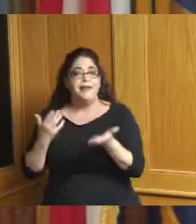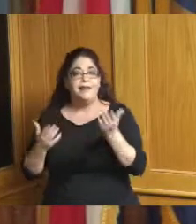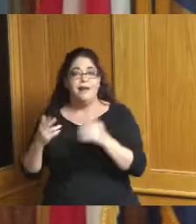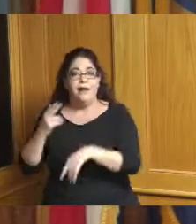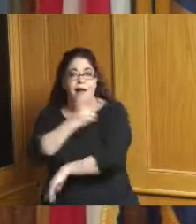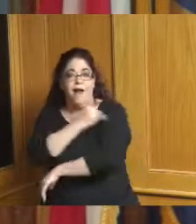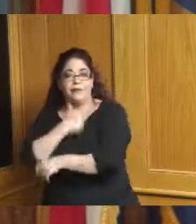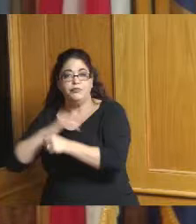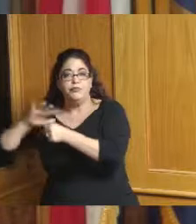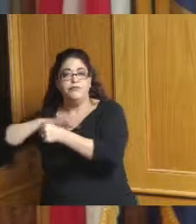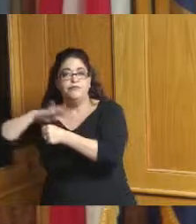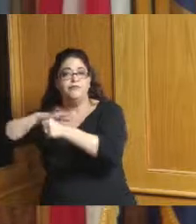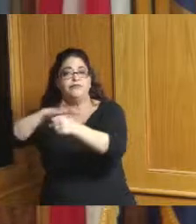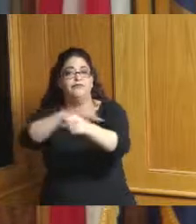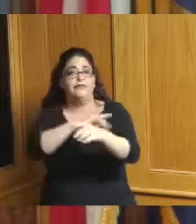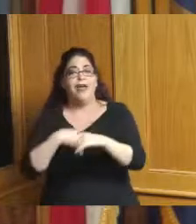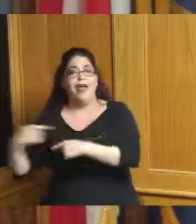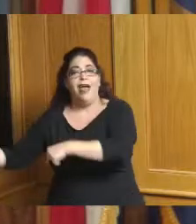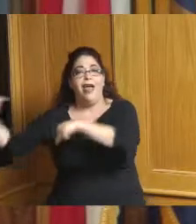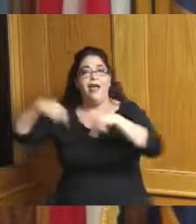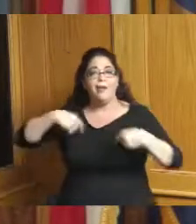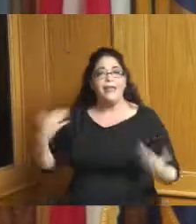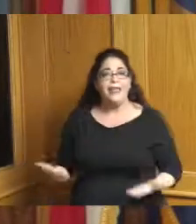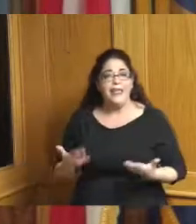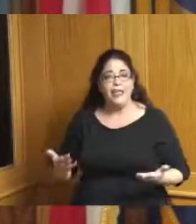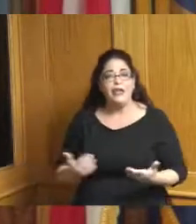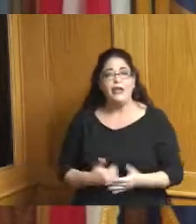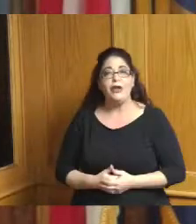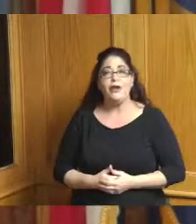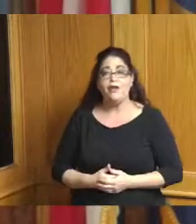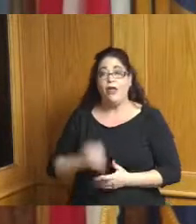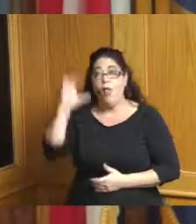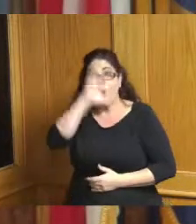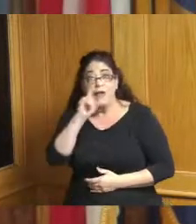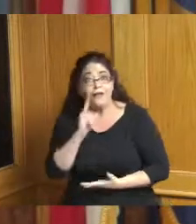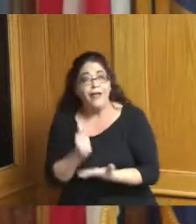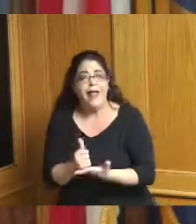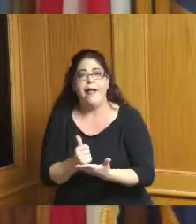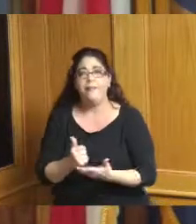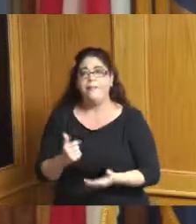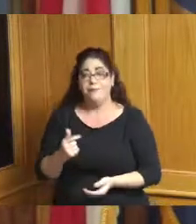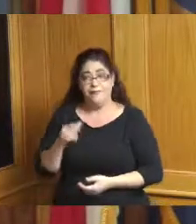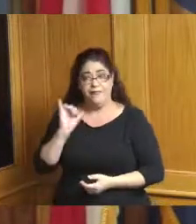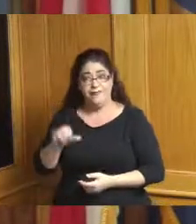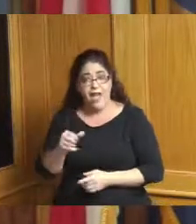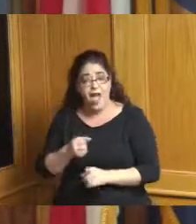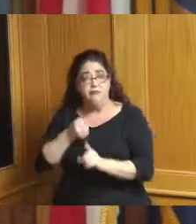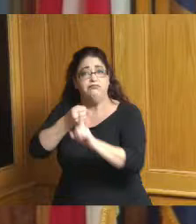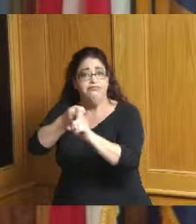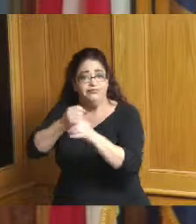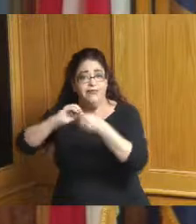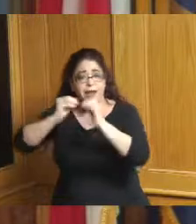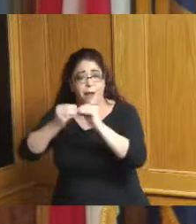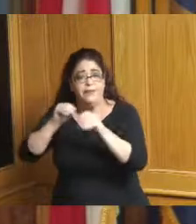are full trying to just find help somewhere and maybe how is that affecting our hospitalizations